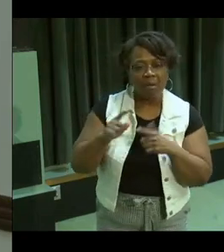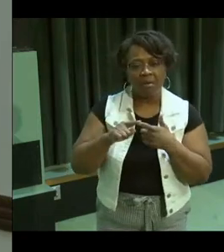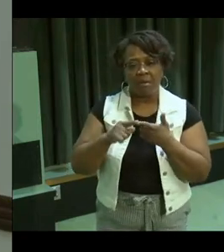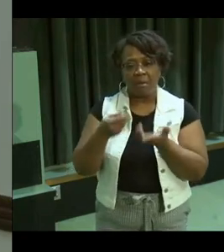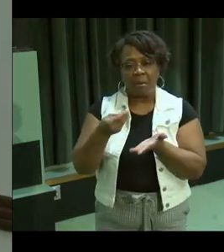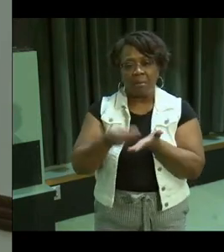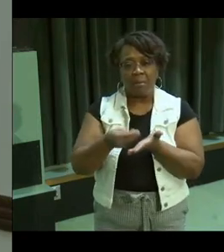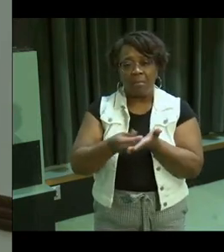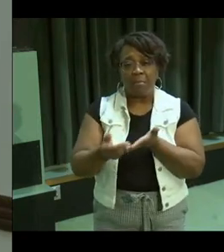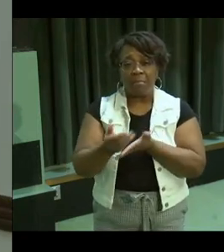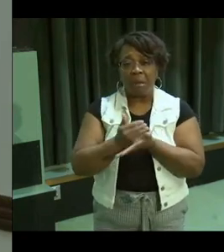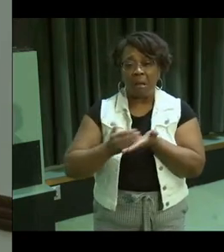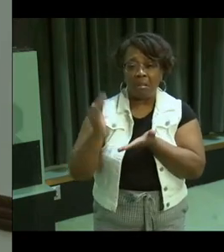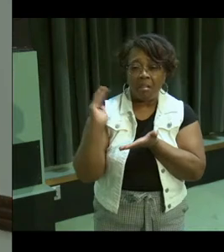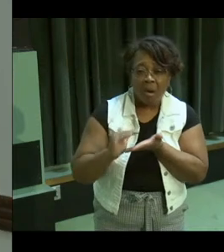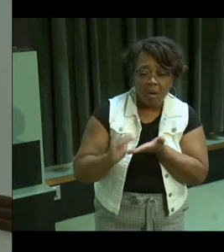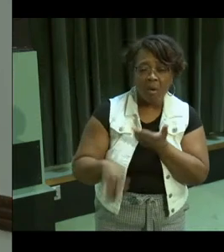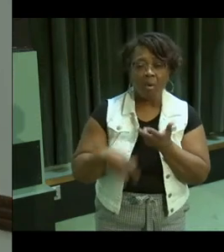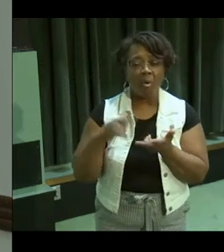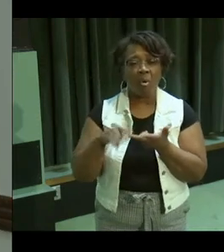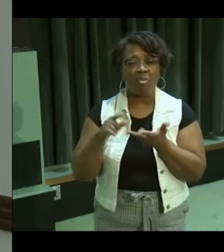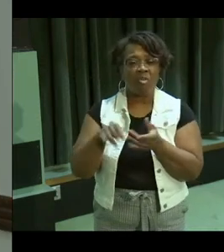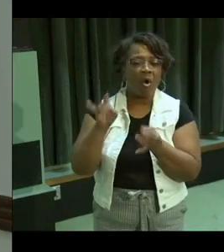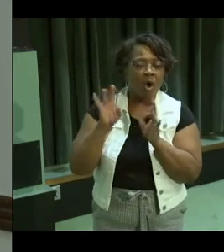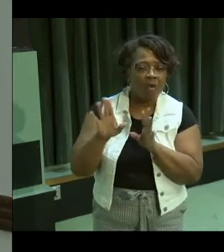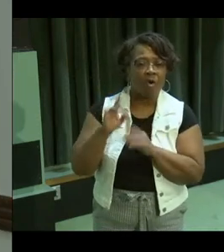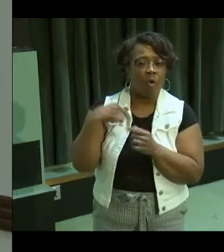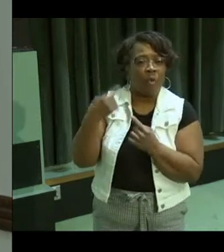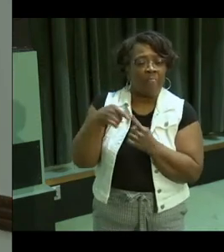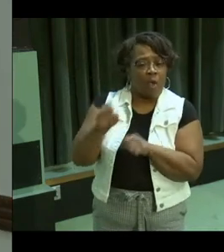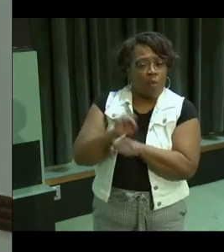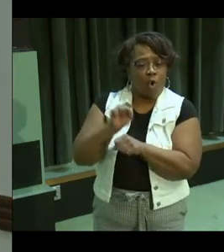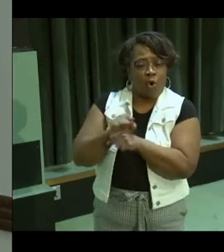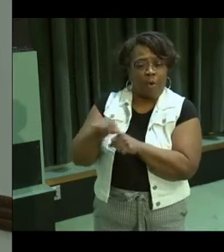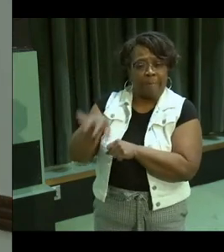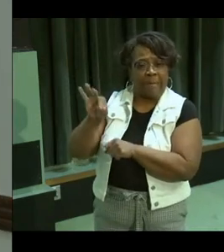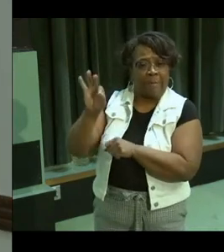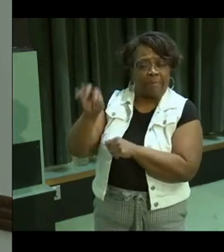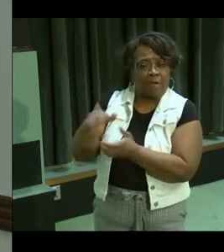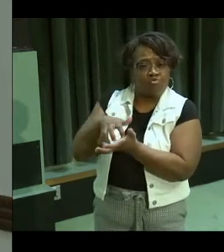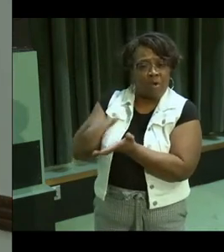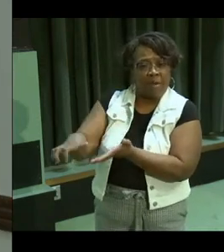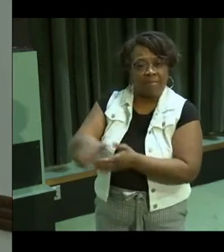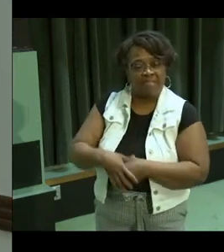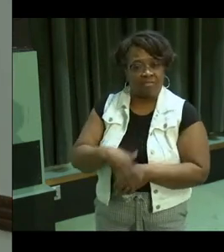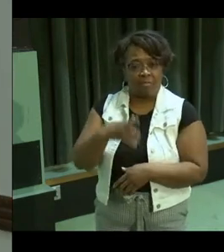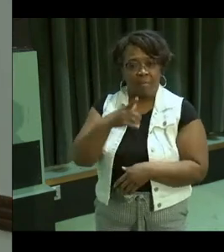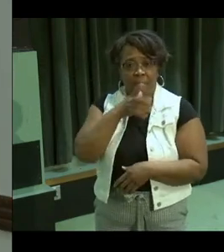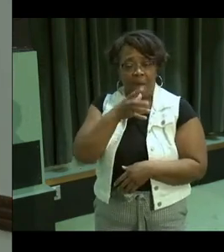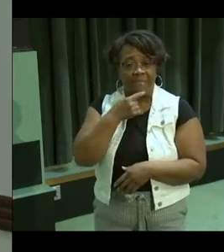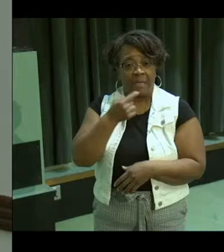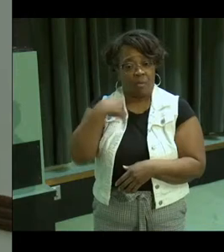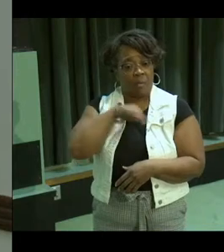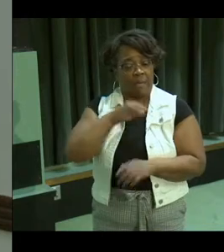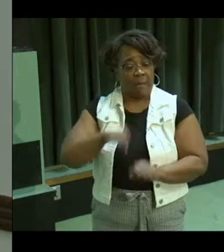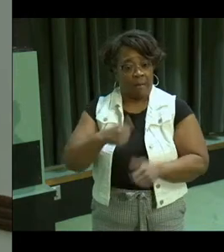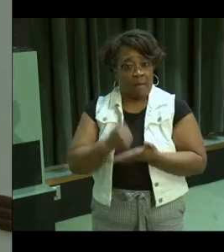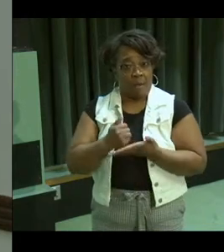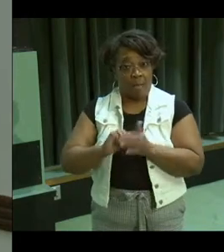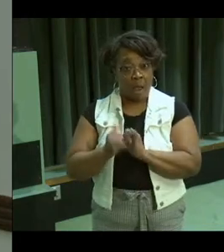picking grapes. And she said we